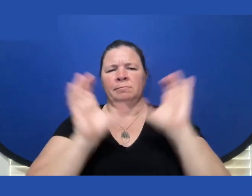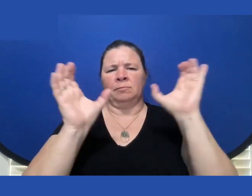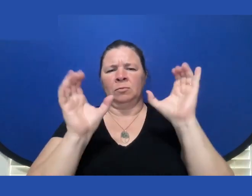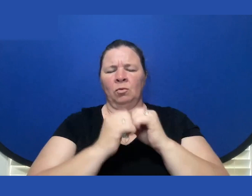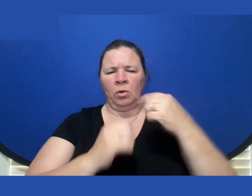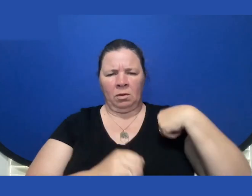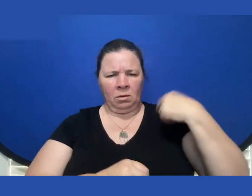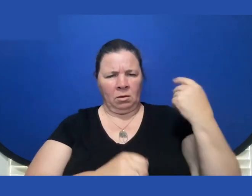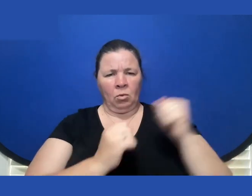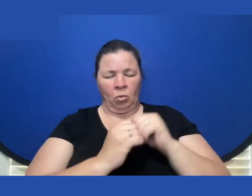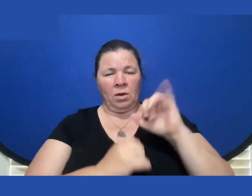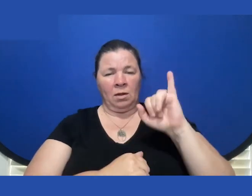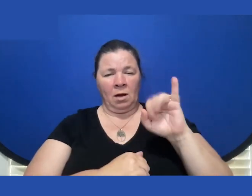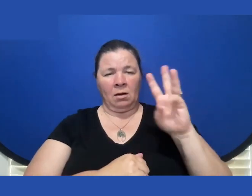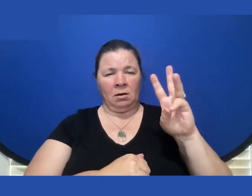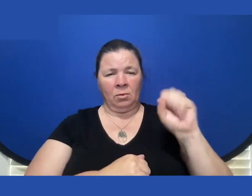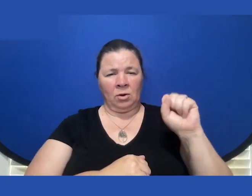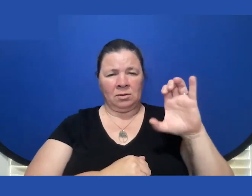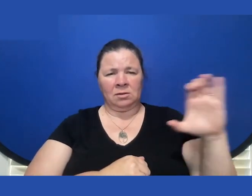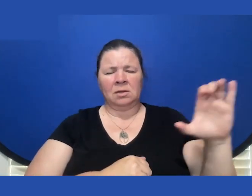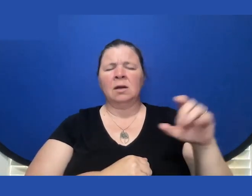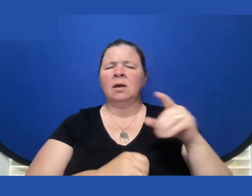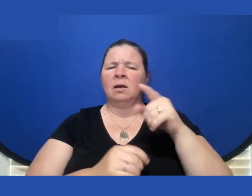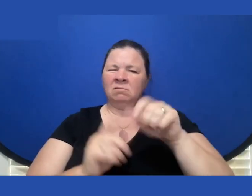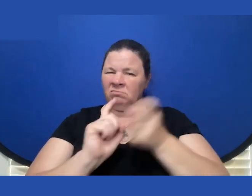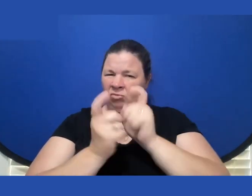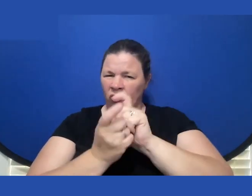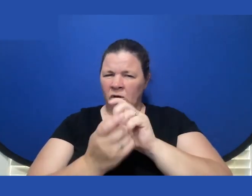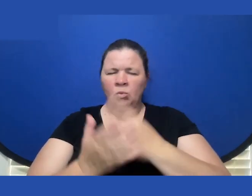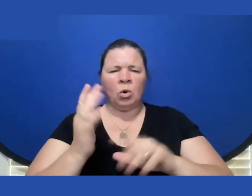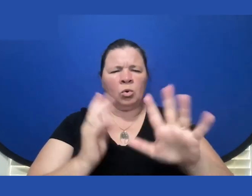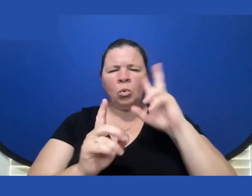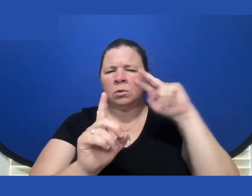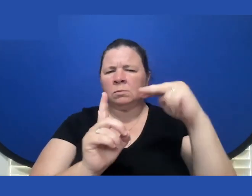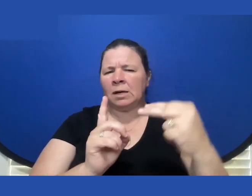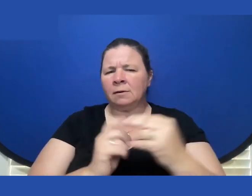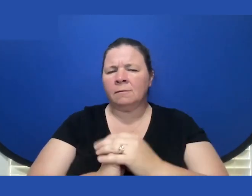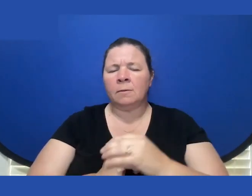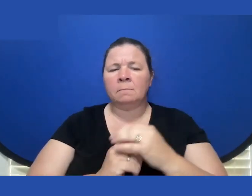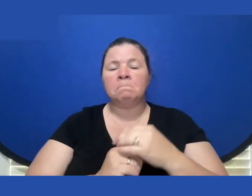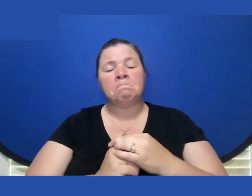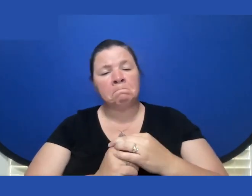has that changed at all or what was your perspectives? Yeah, I think it was just, you know,